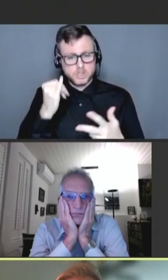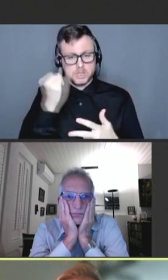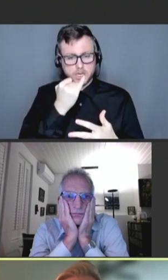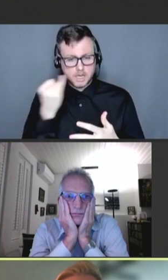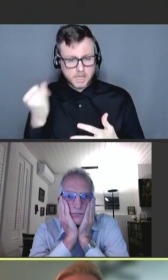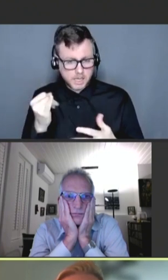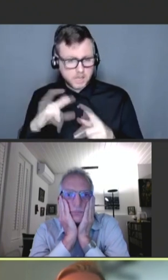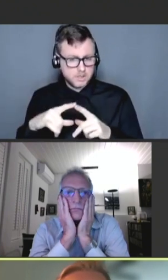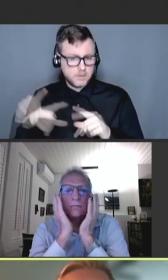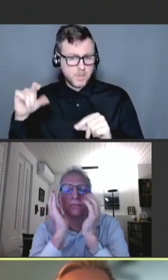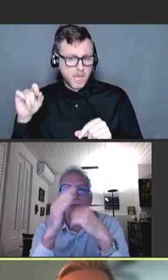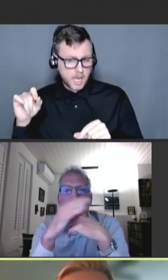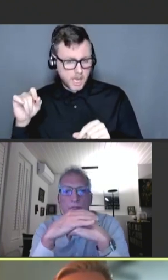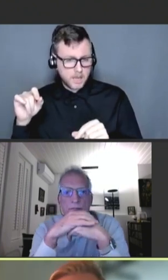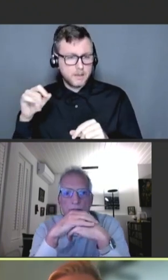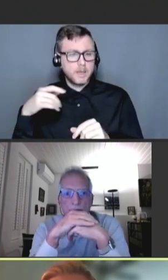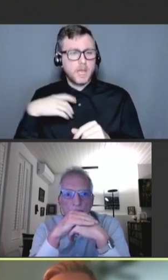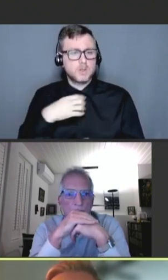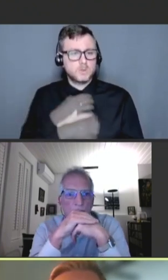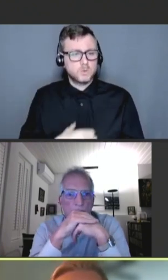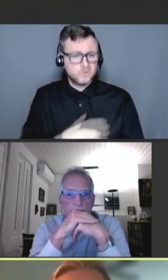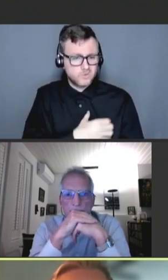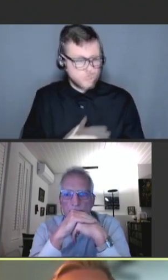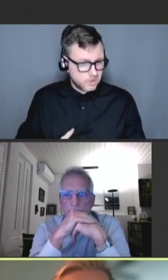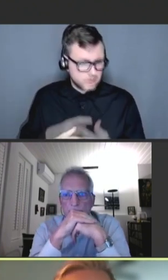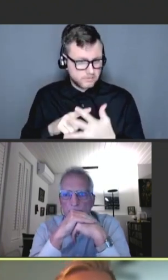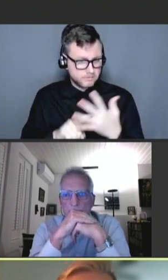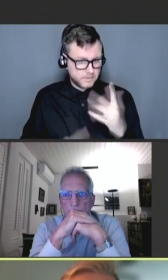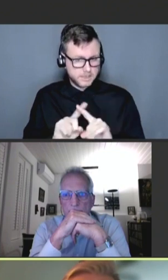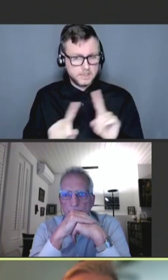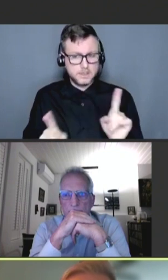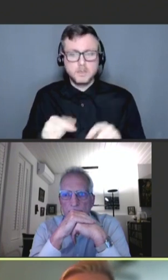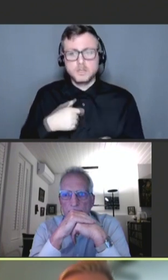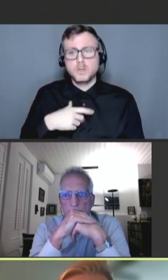we could get a good global perspective, and it is a global problem, as Dr. Vos has noted. So,